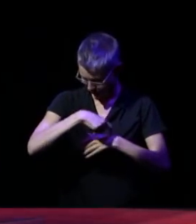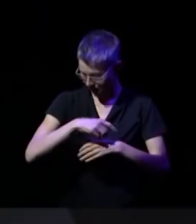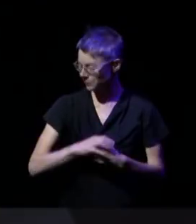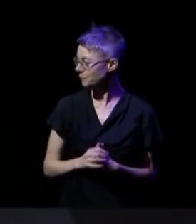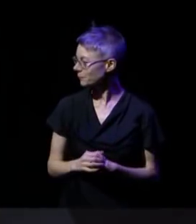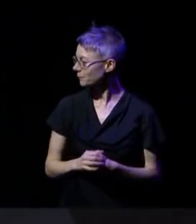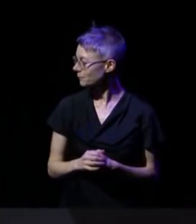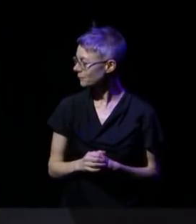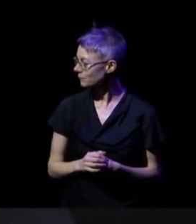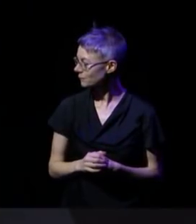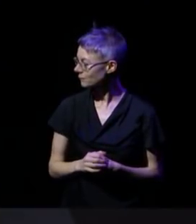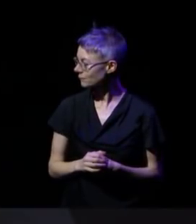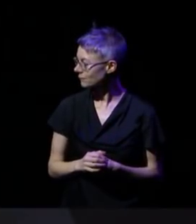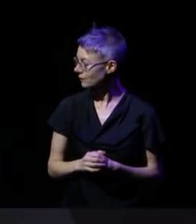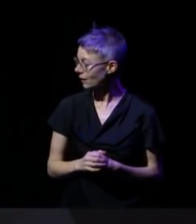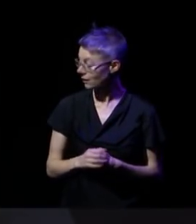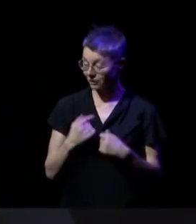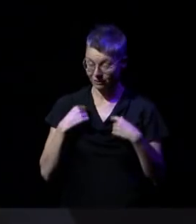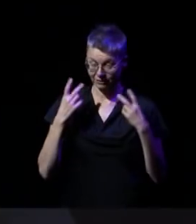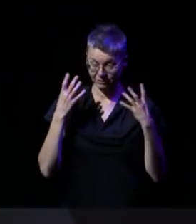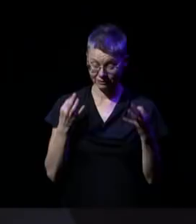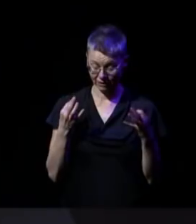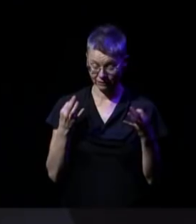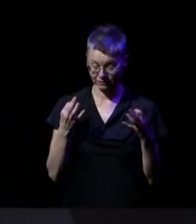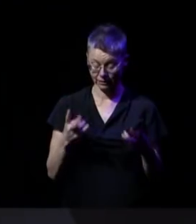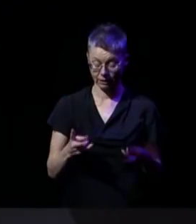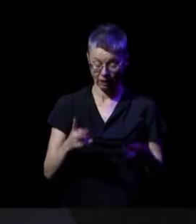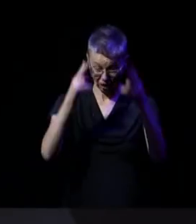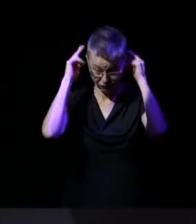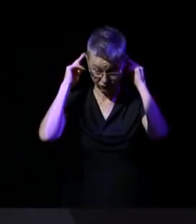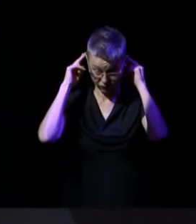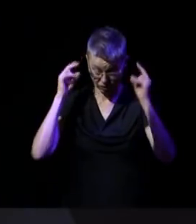And the decision to cut off my hair, to stop dyeing it was